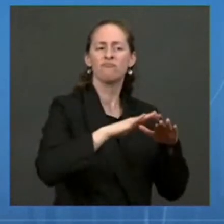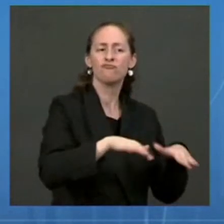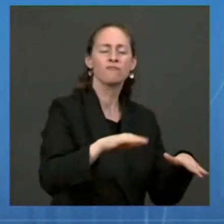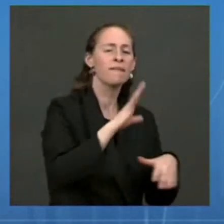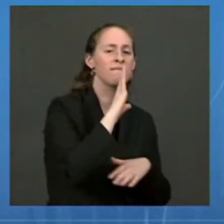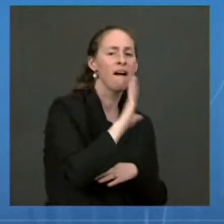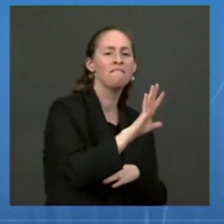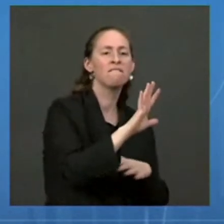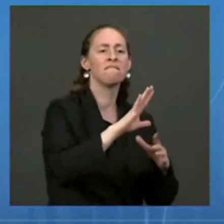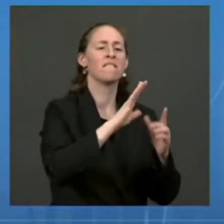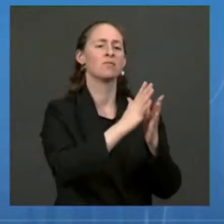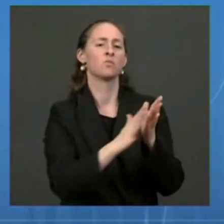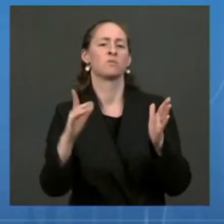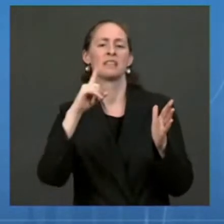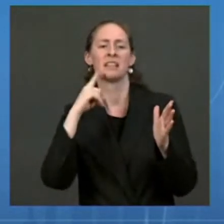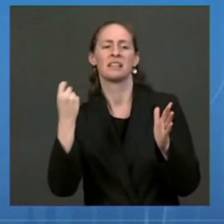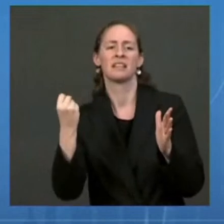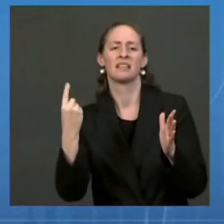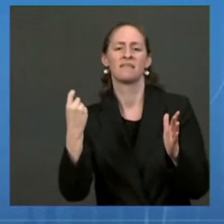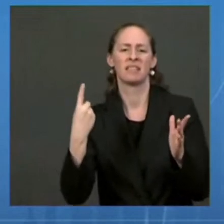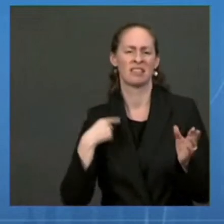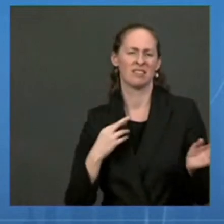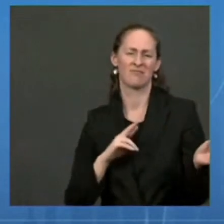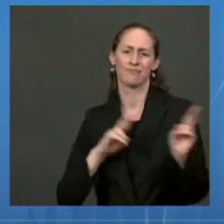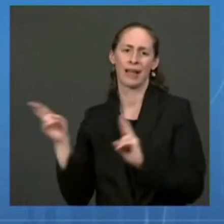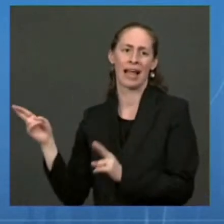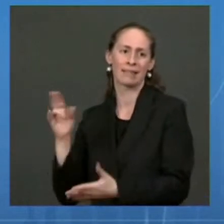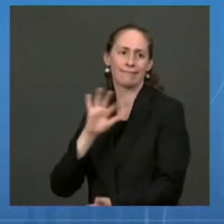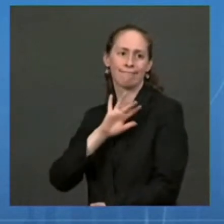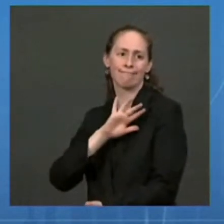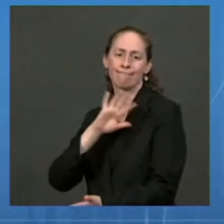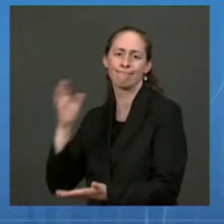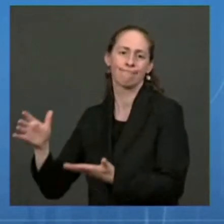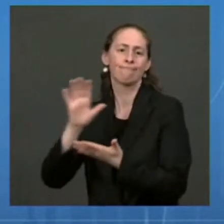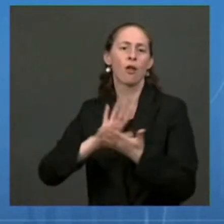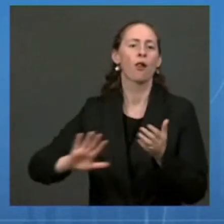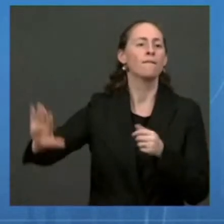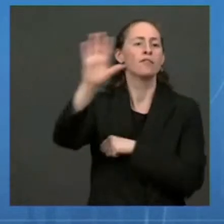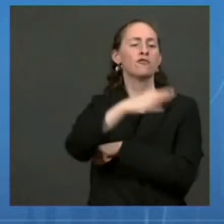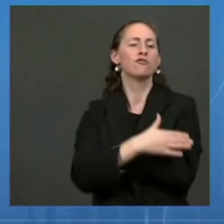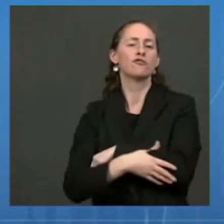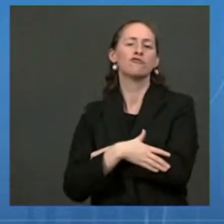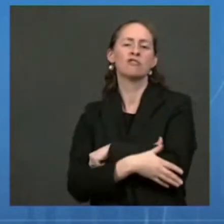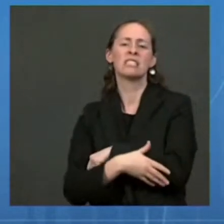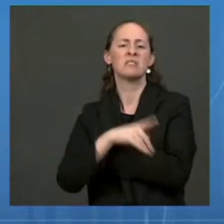READY. WE HAVE TALKED ABOUT BEING READY WITH SUPPLY AND TENS OF THOUSANDS OF LOCATIONS ACROSS